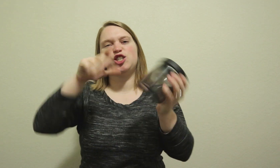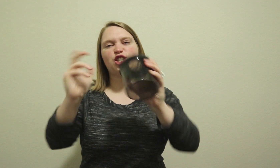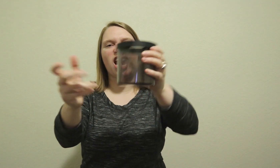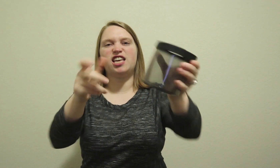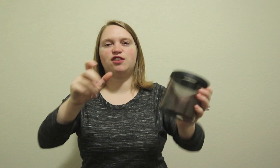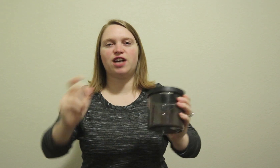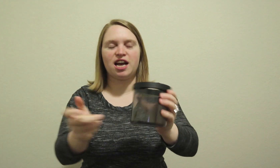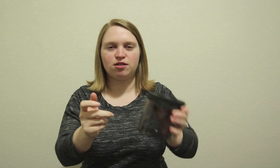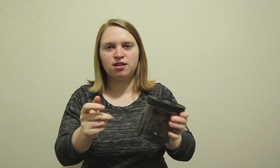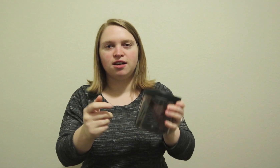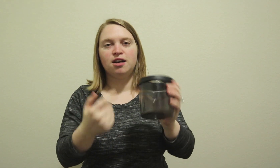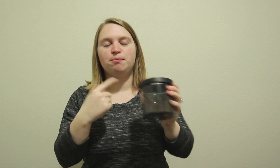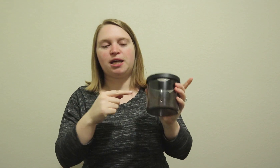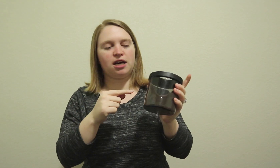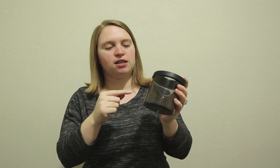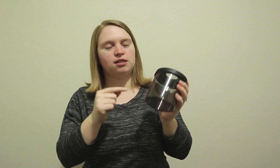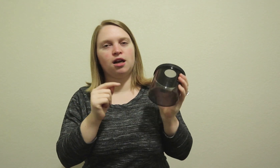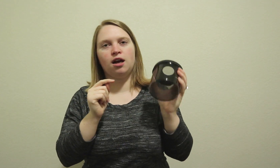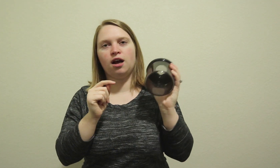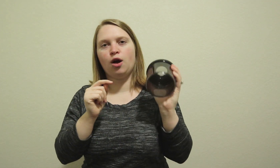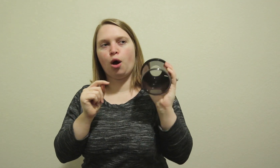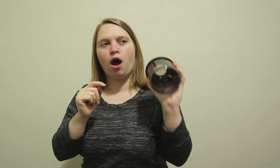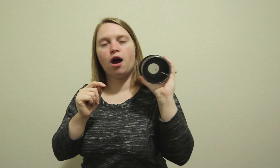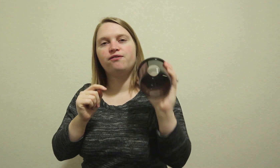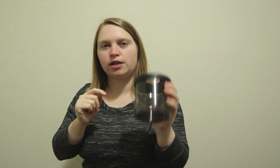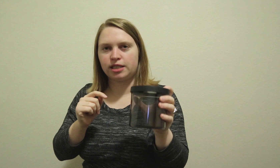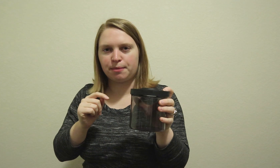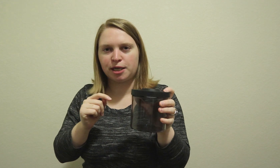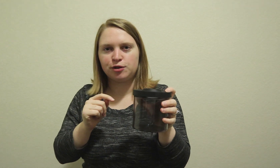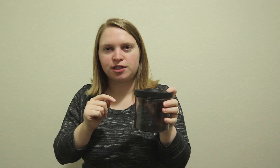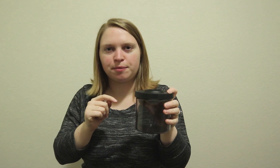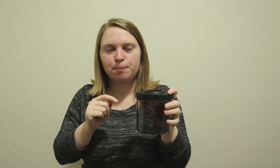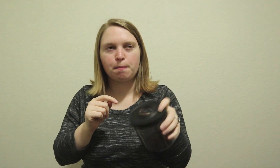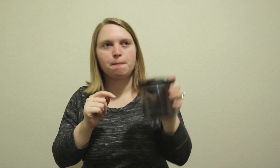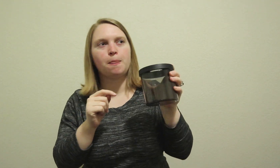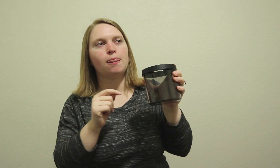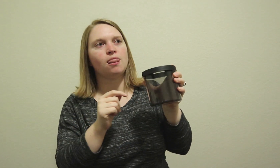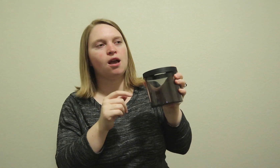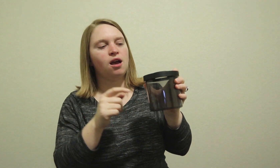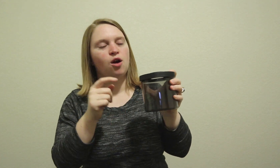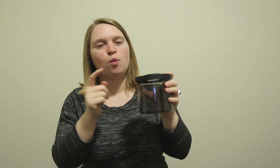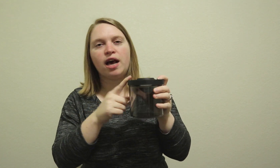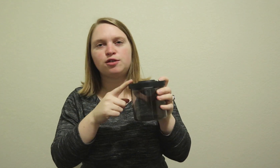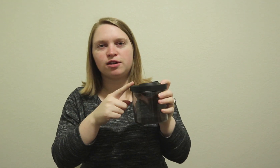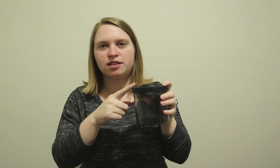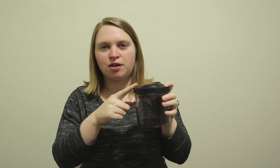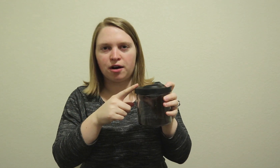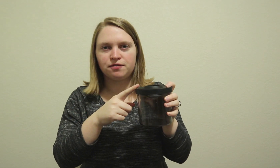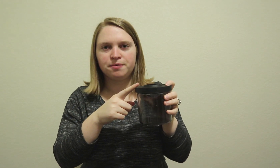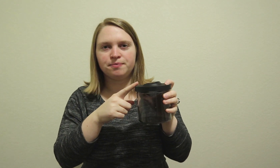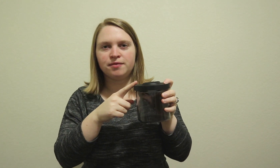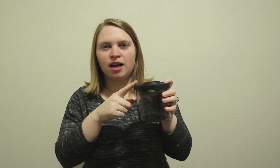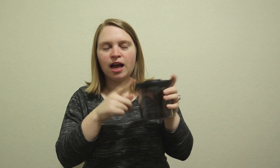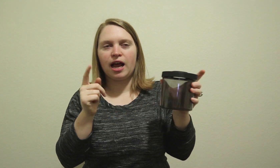like shake it around because First time I used it When I took this off